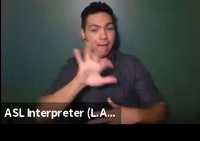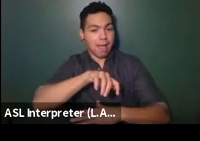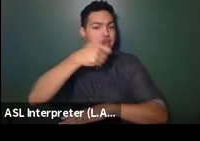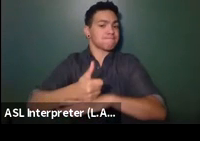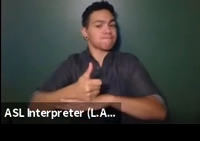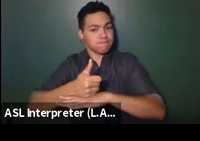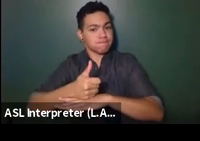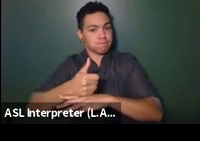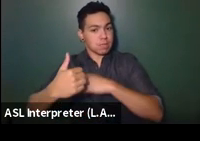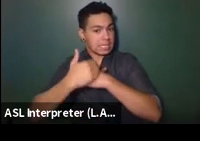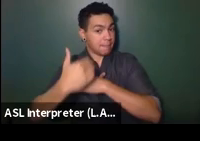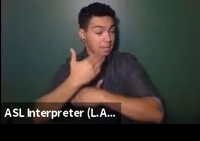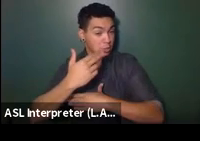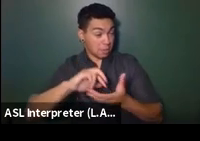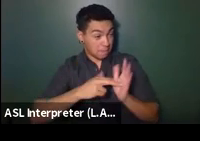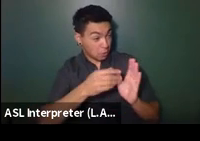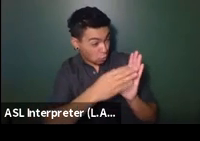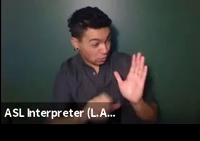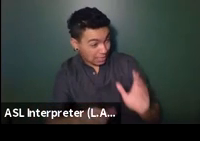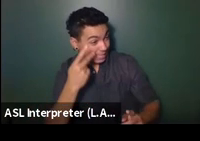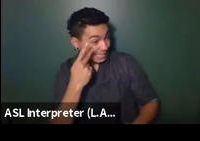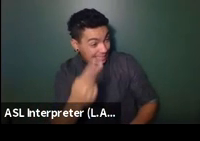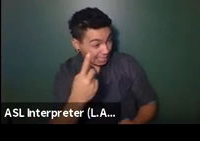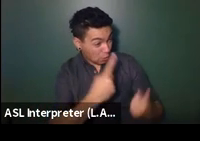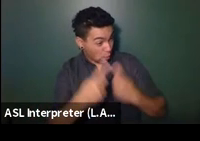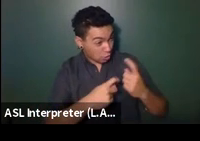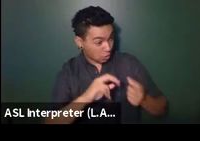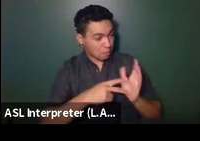Kristina Wambold: Answers, could the students still see the question so they could use it as a study guide.